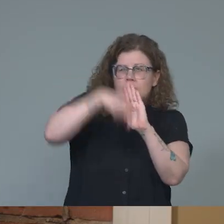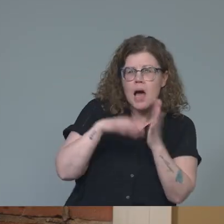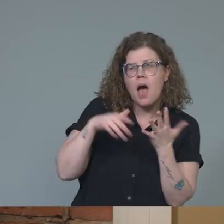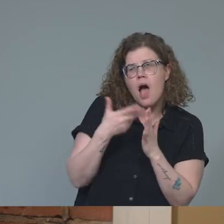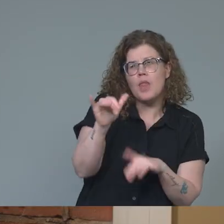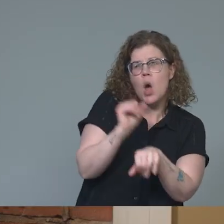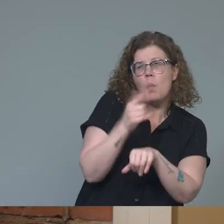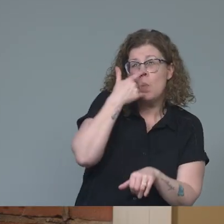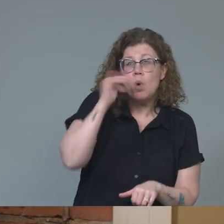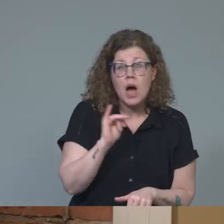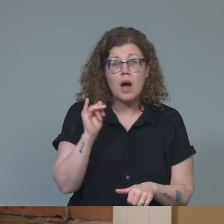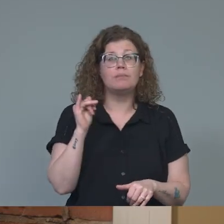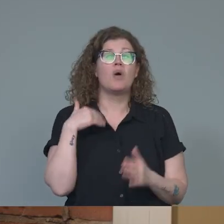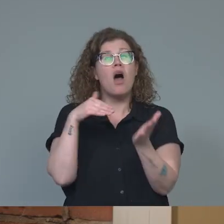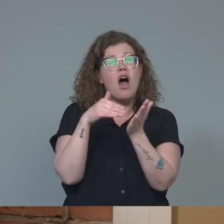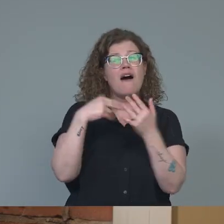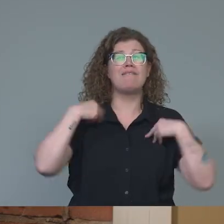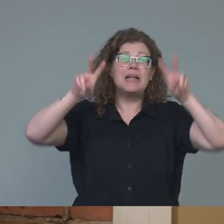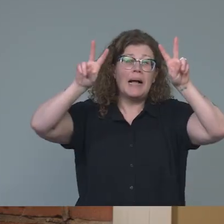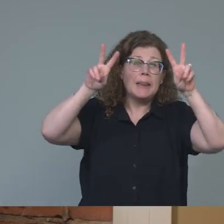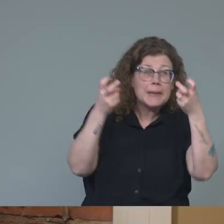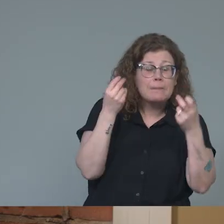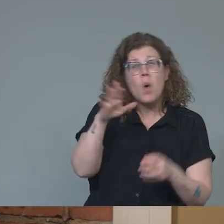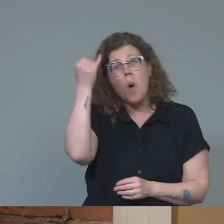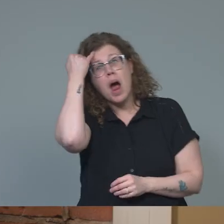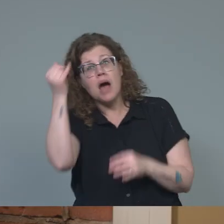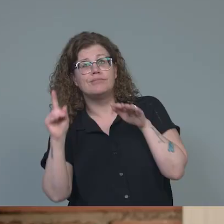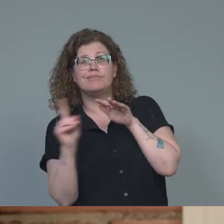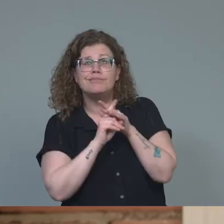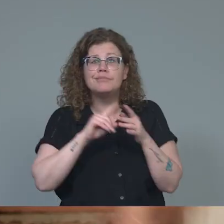concept-specific engagement. That's more of what we're going to talk about today. But of course,